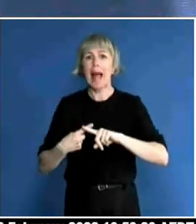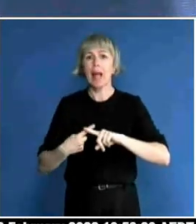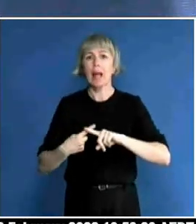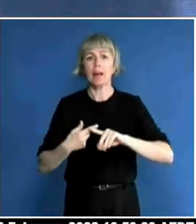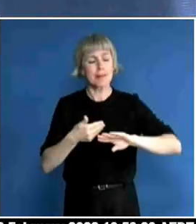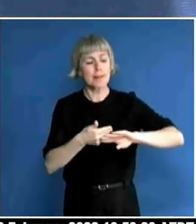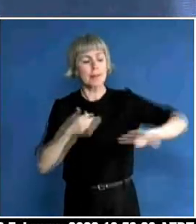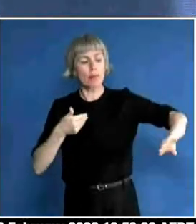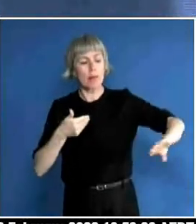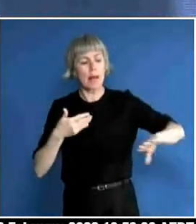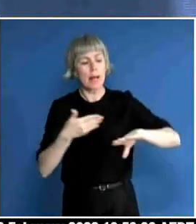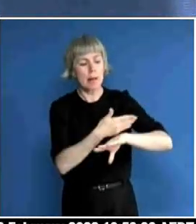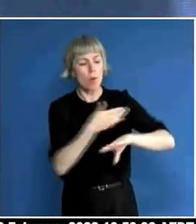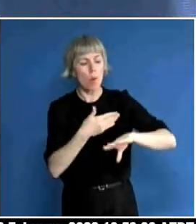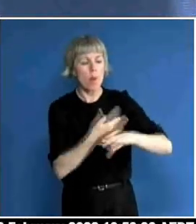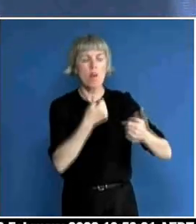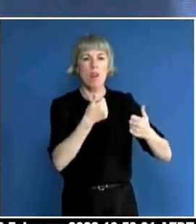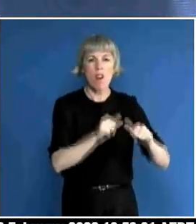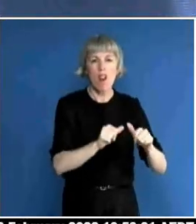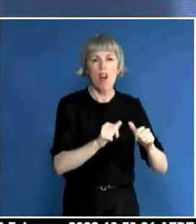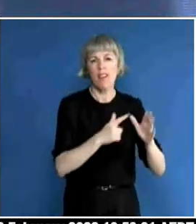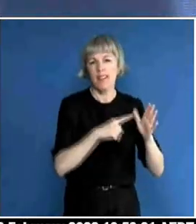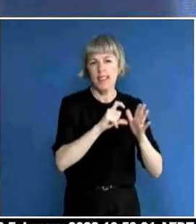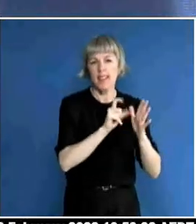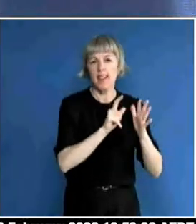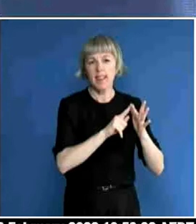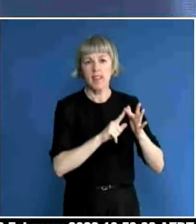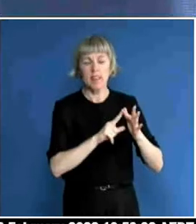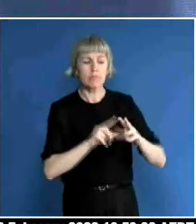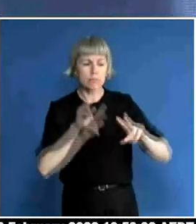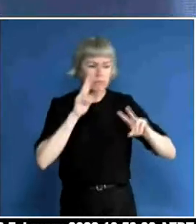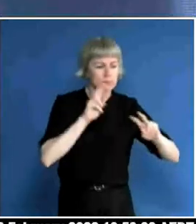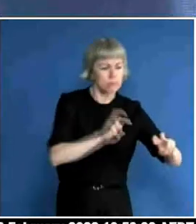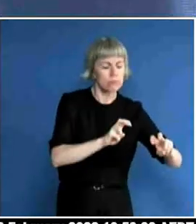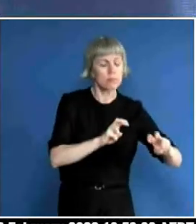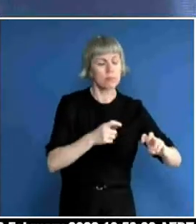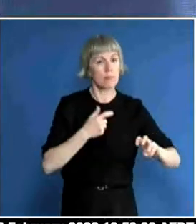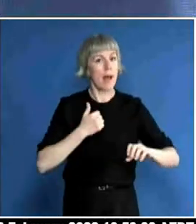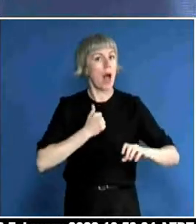The Royal Commission's work for Public hearing 9 and Public hearing 19 continues